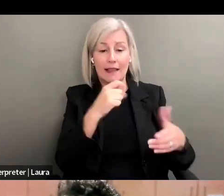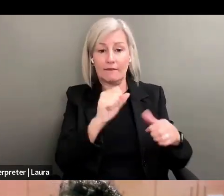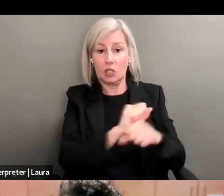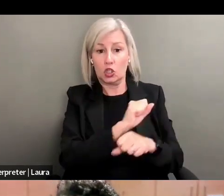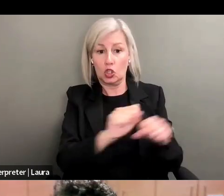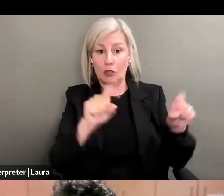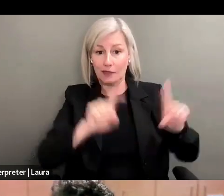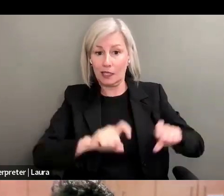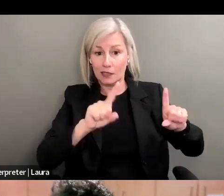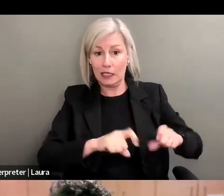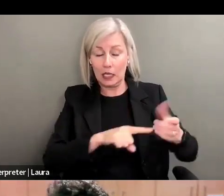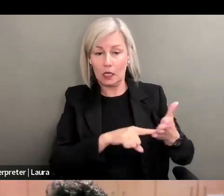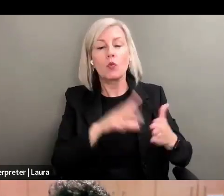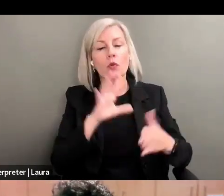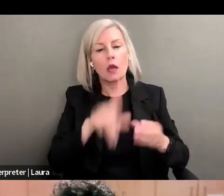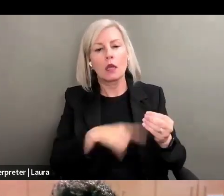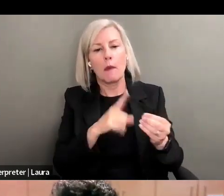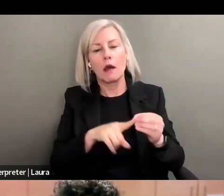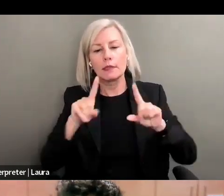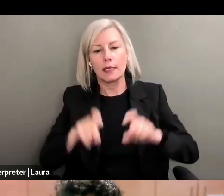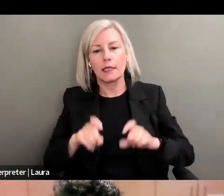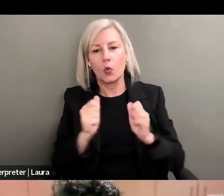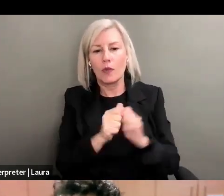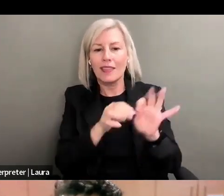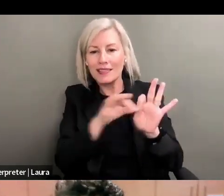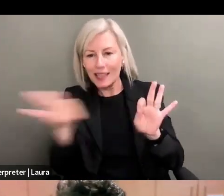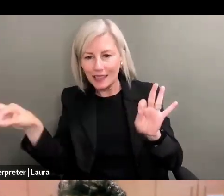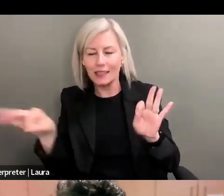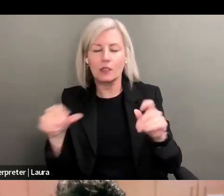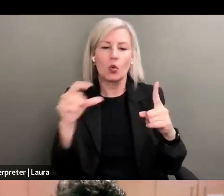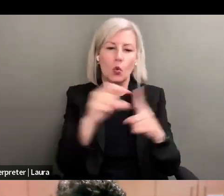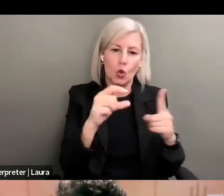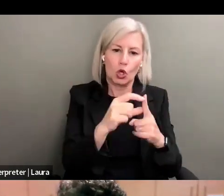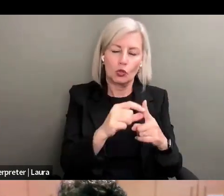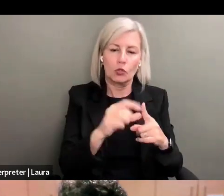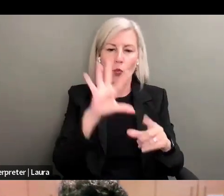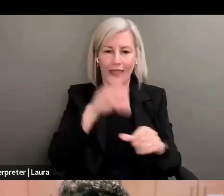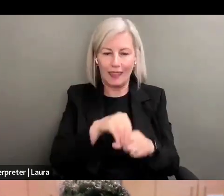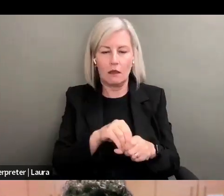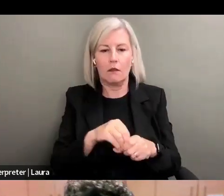we're often talking about doing testing with sentences or words in a calibrated sound booth.